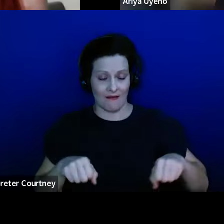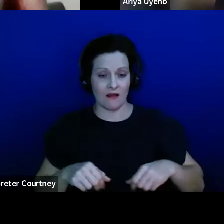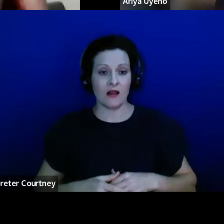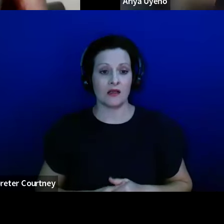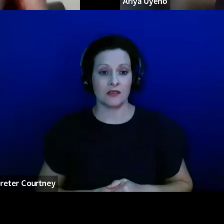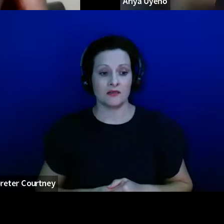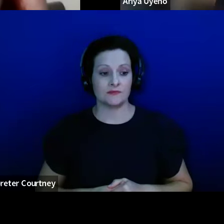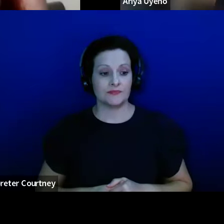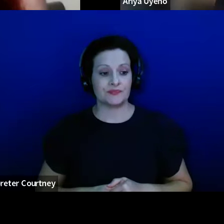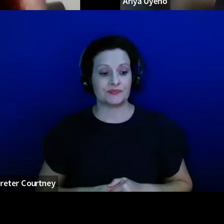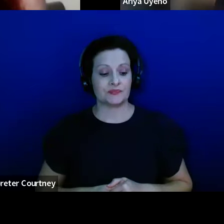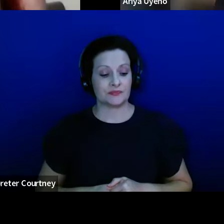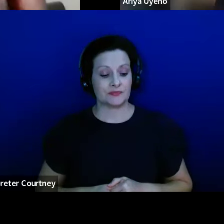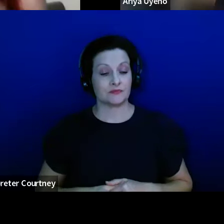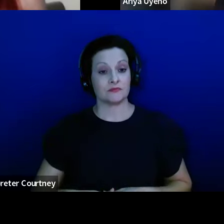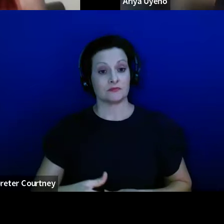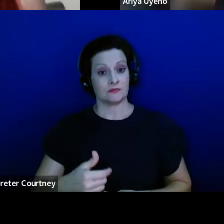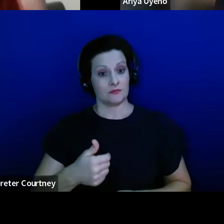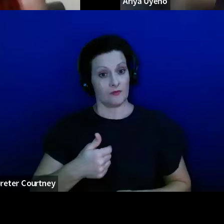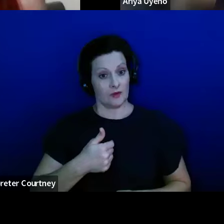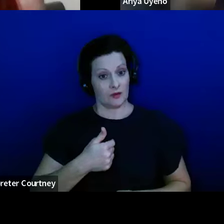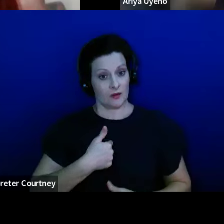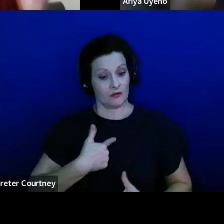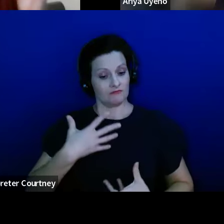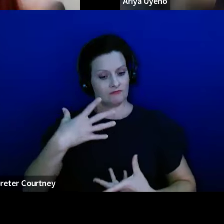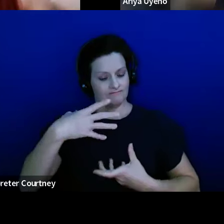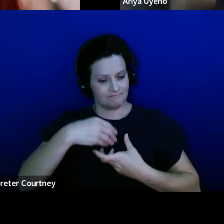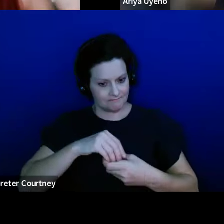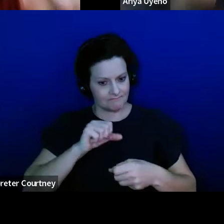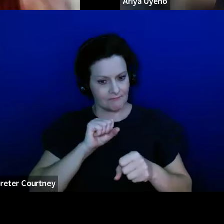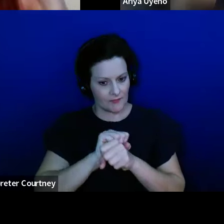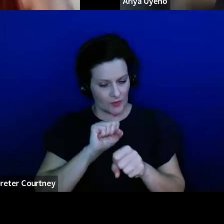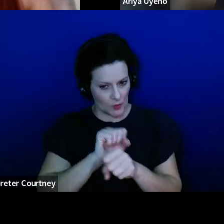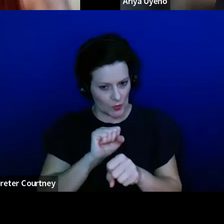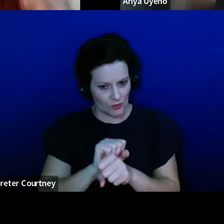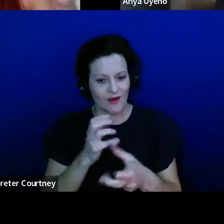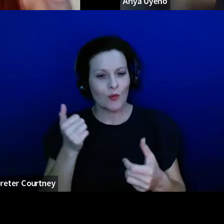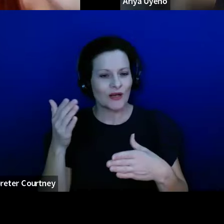And then once I was sort of like, in the stream, I have to just share like something I always take